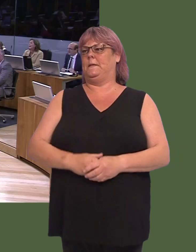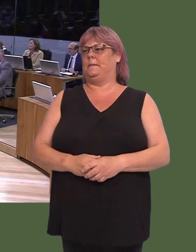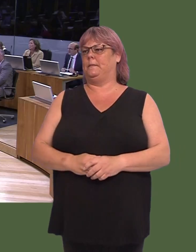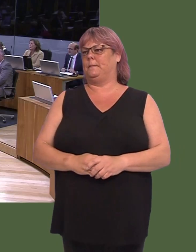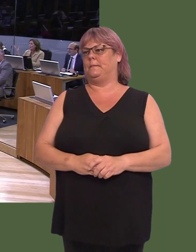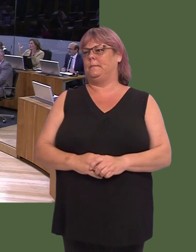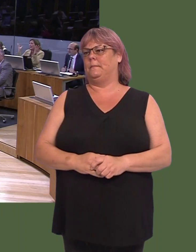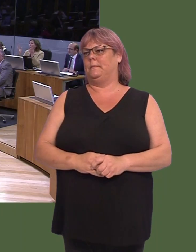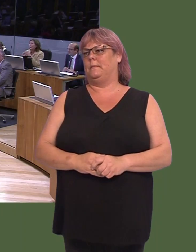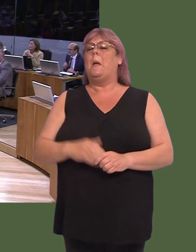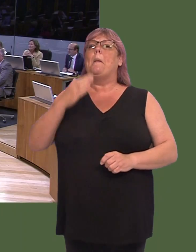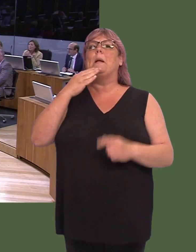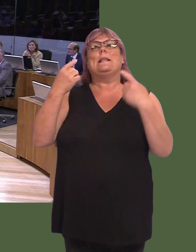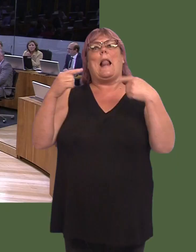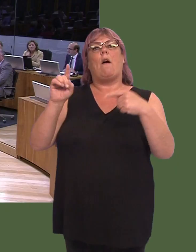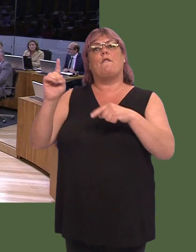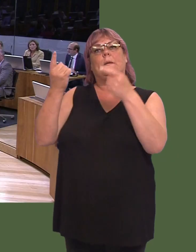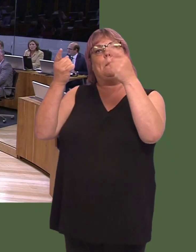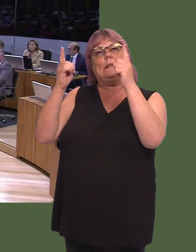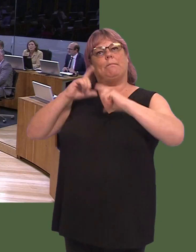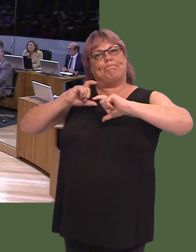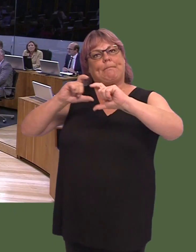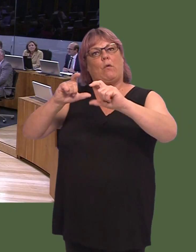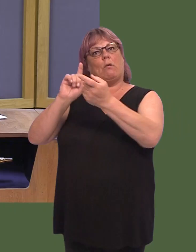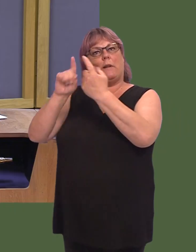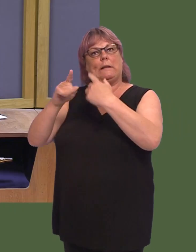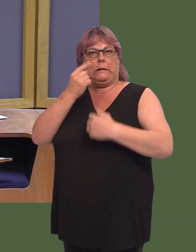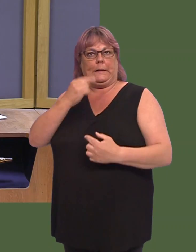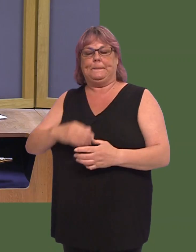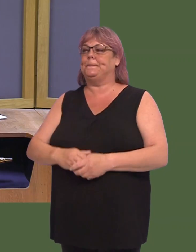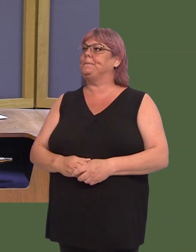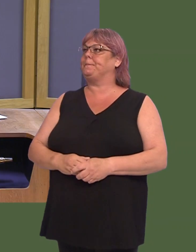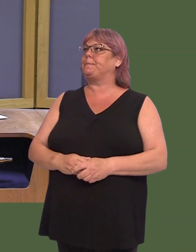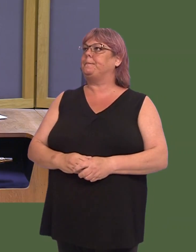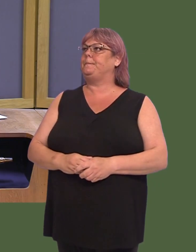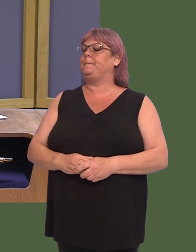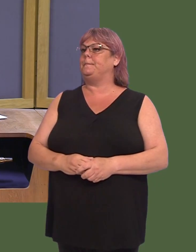Please will you allow the First Minister to continue his answer. Carwyn Jones AM: Thank you, Llywydd.